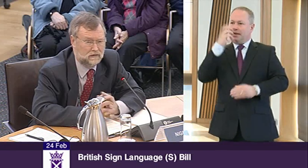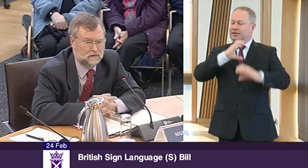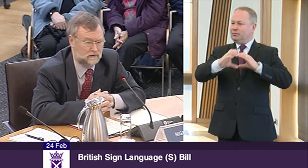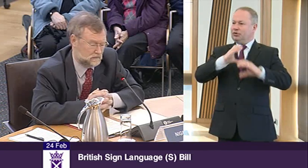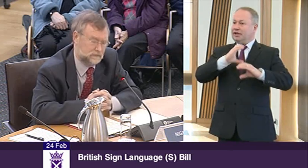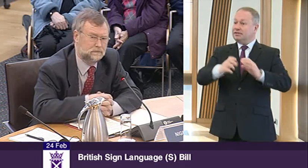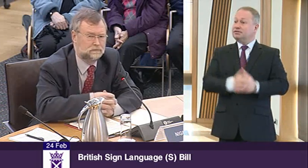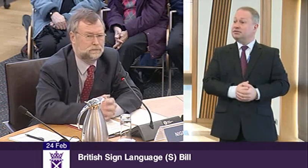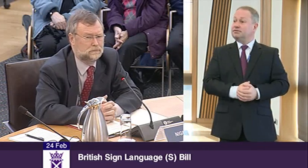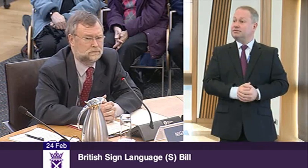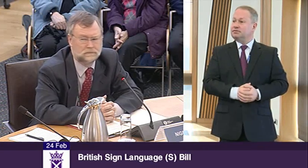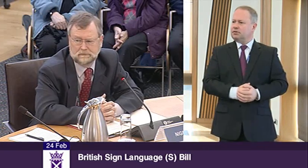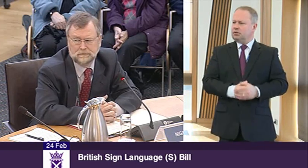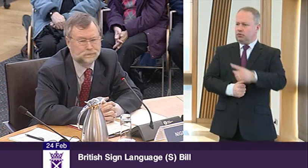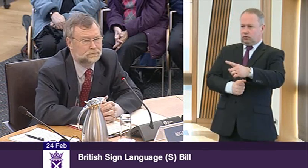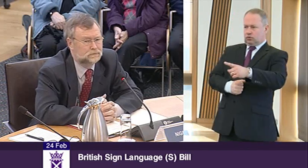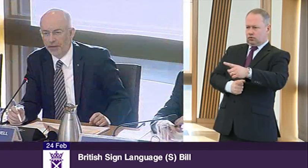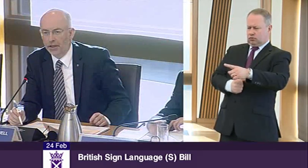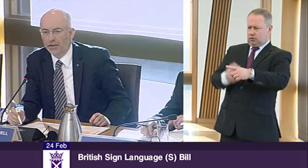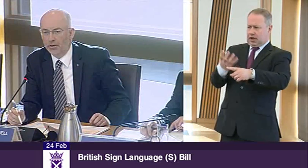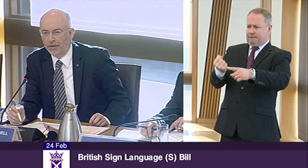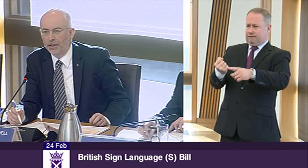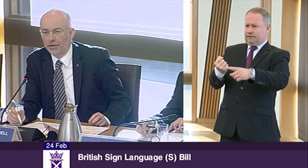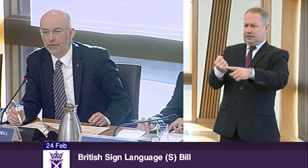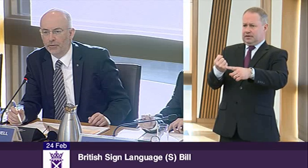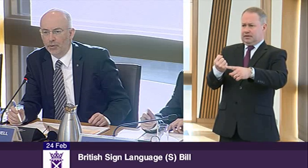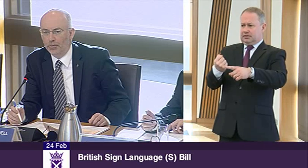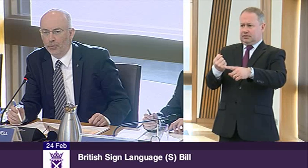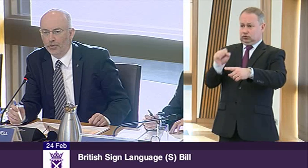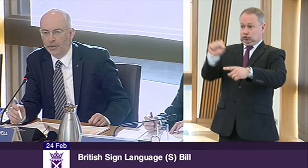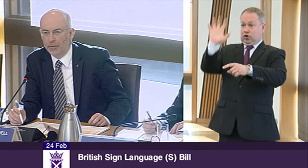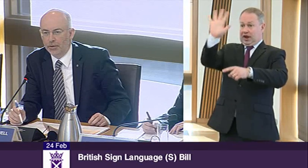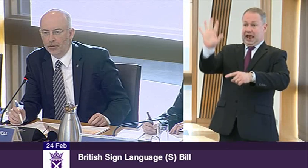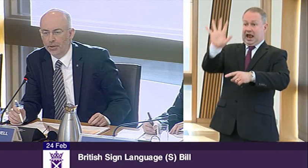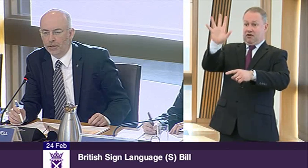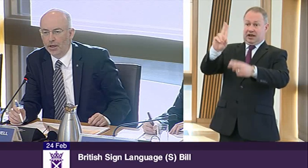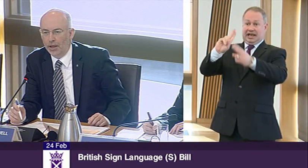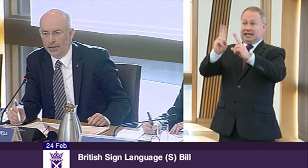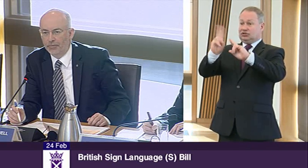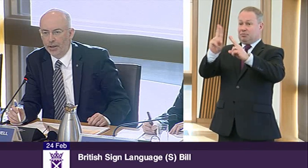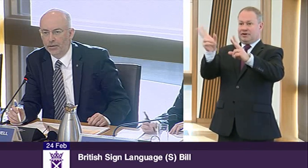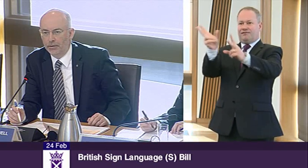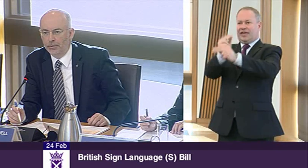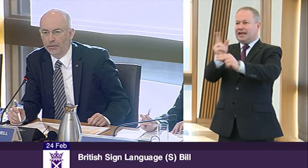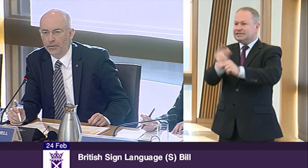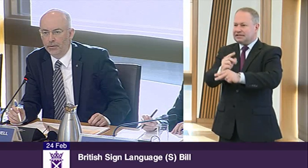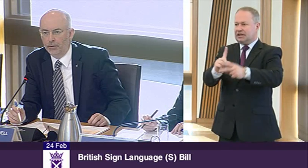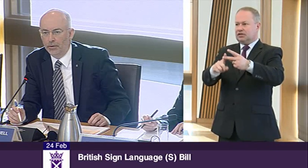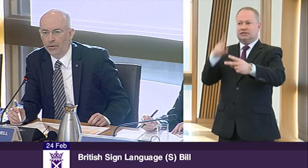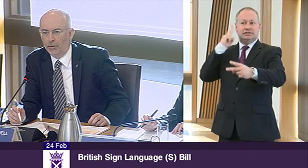communicators. The Convener: Are you saying that you currently have a vacancy, or vacancies, both for BSL interpreters and for deafblind communicators?